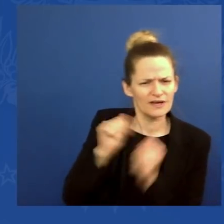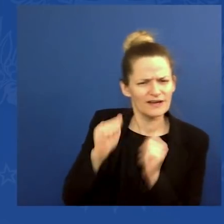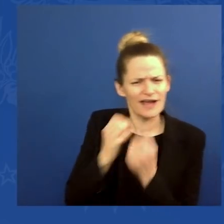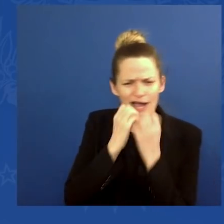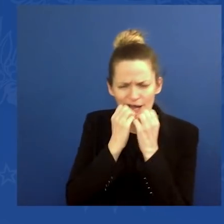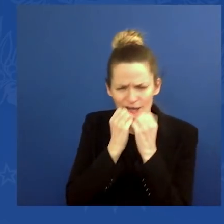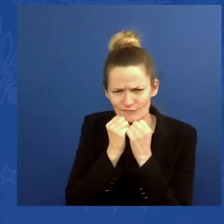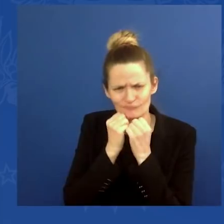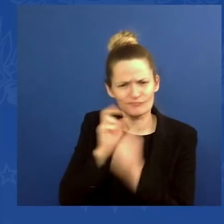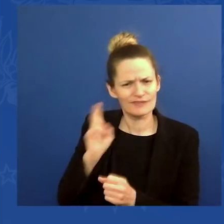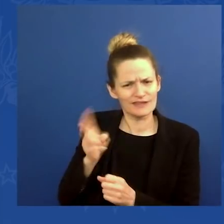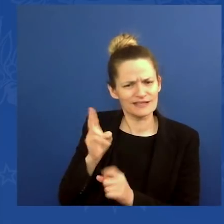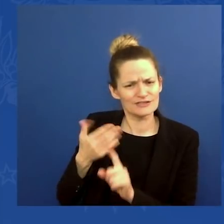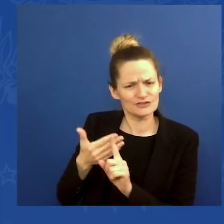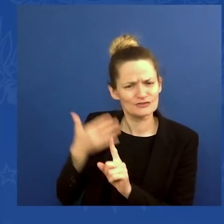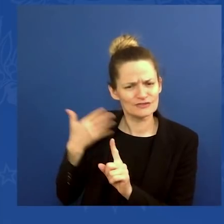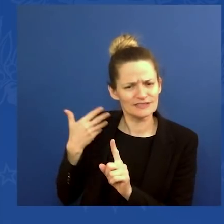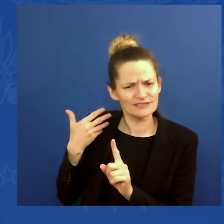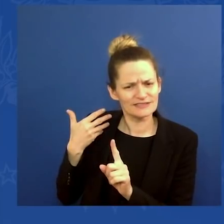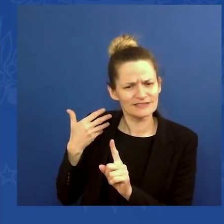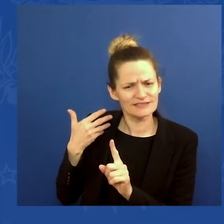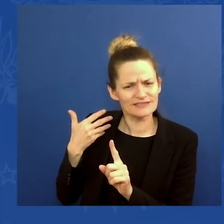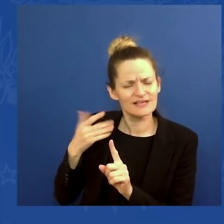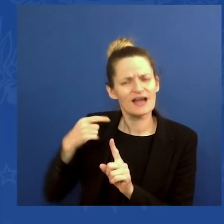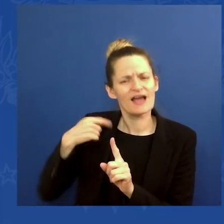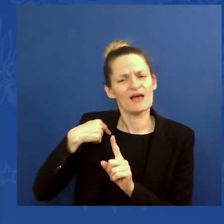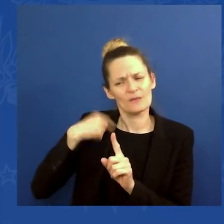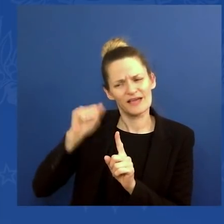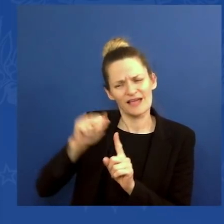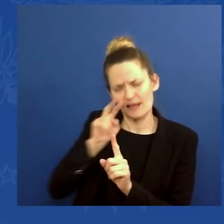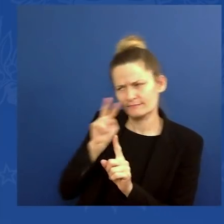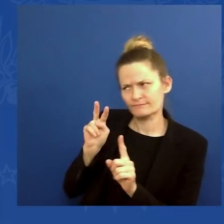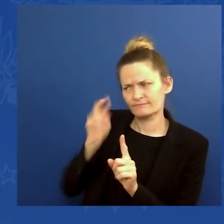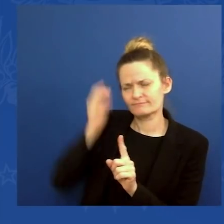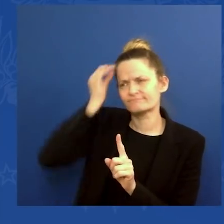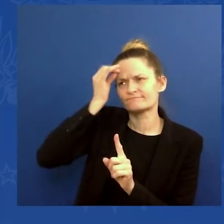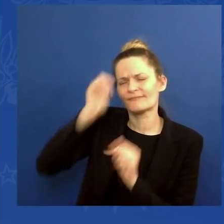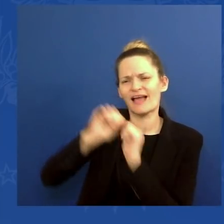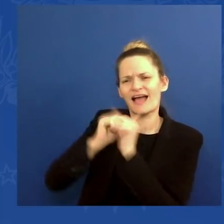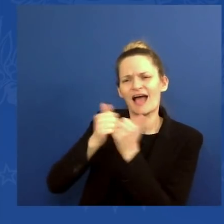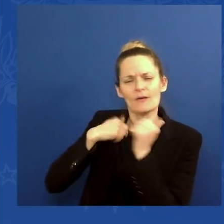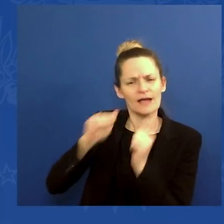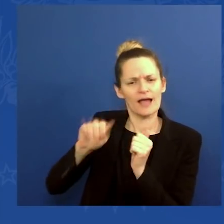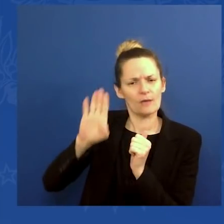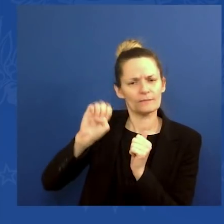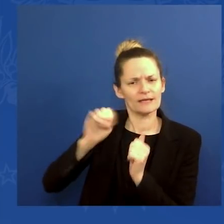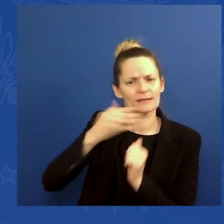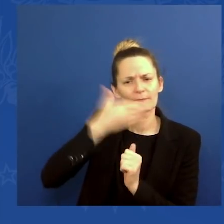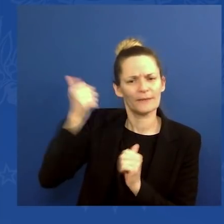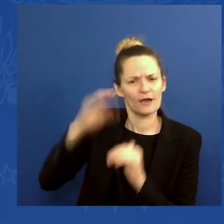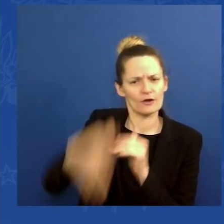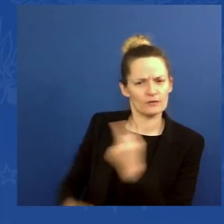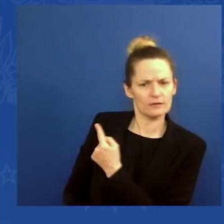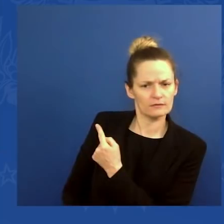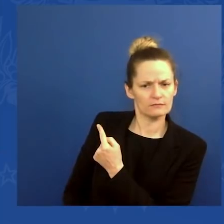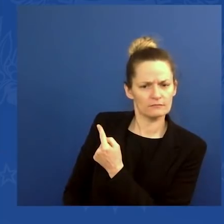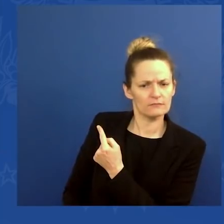You know, these are the values of immigrants not only from Ireland, but from -- like my great-great-grandparents when they were brought here --